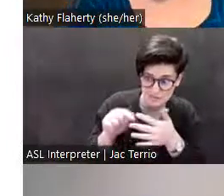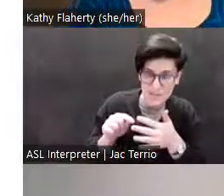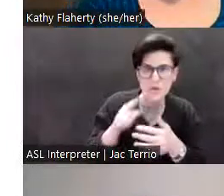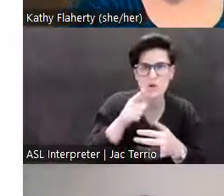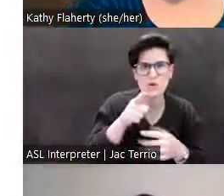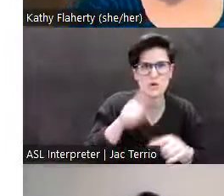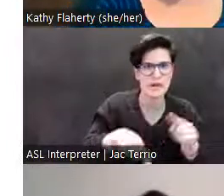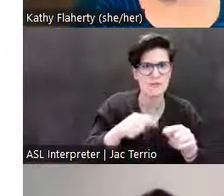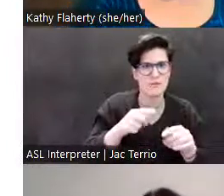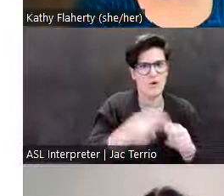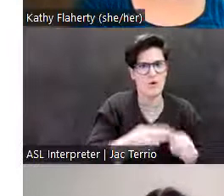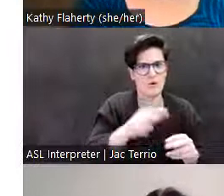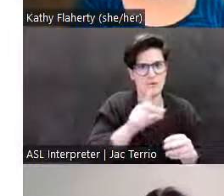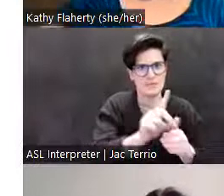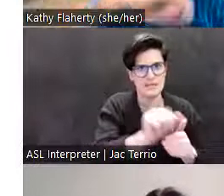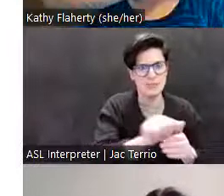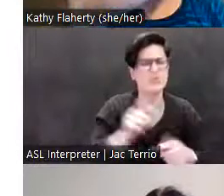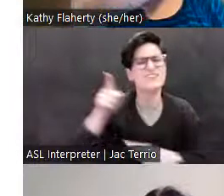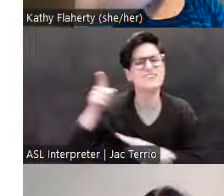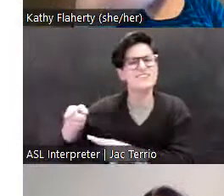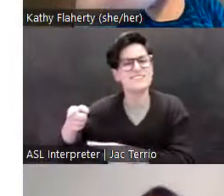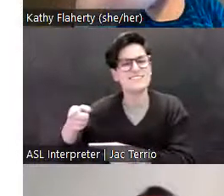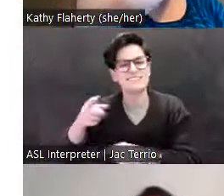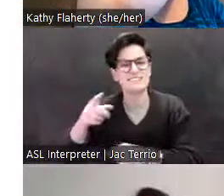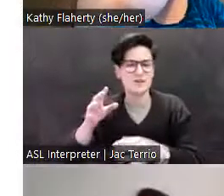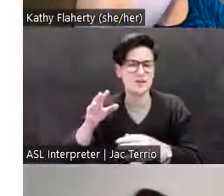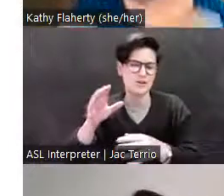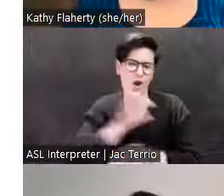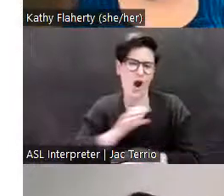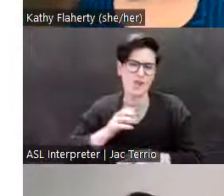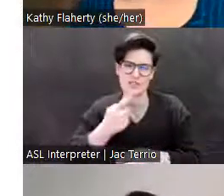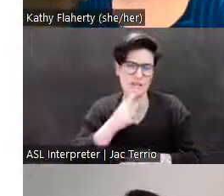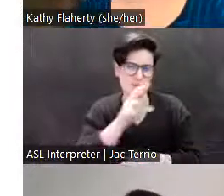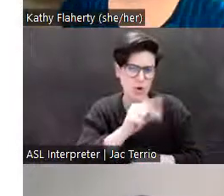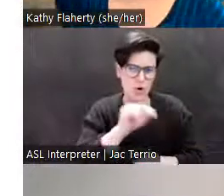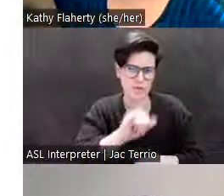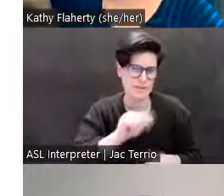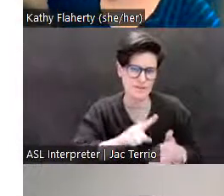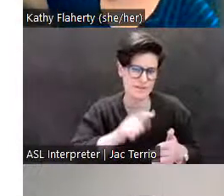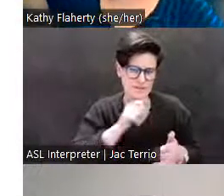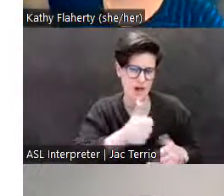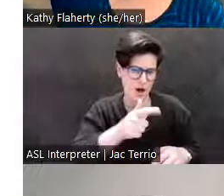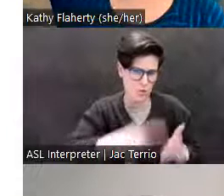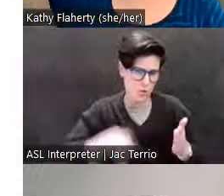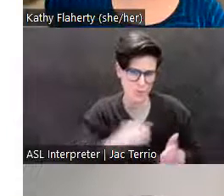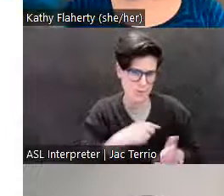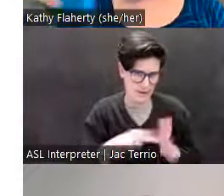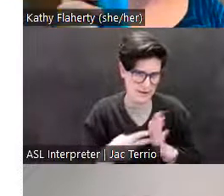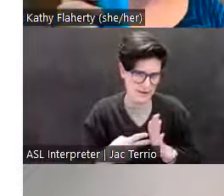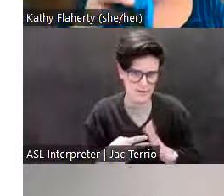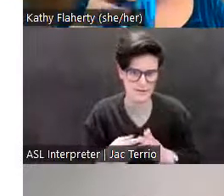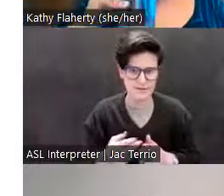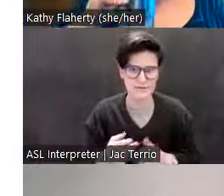to Debbie. 15:24:53 So earlier. I was talking about what